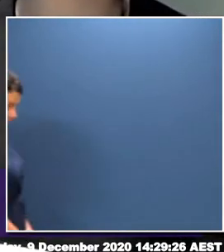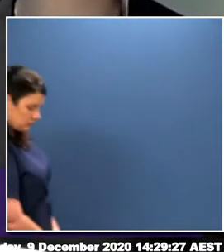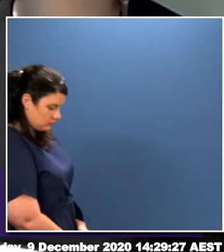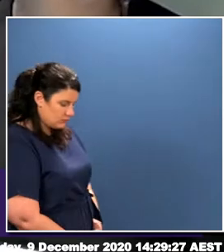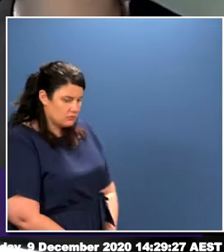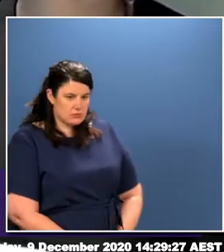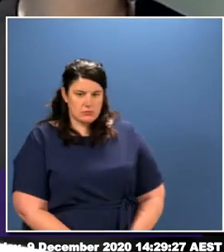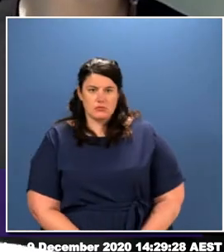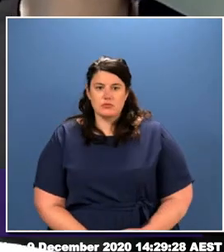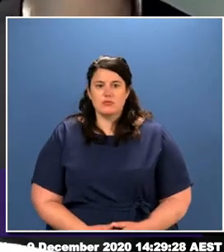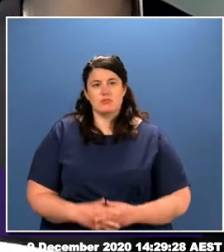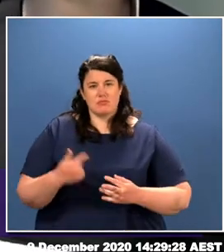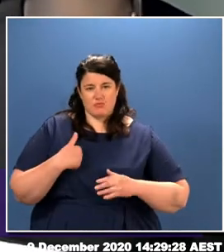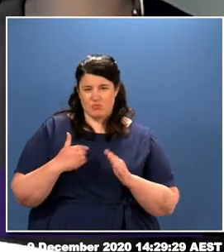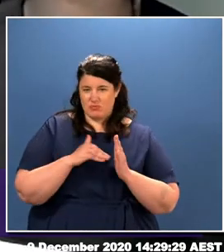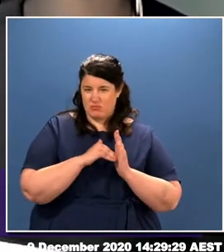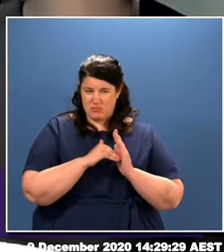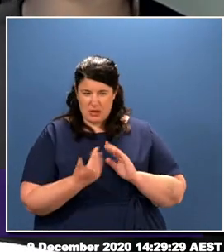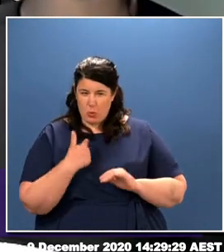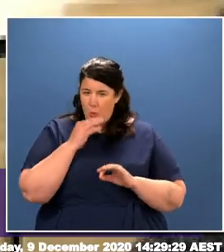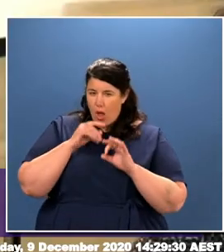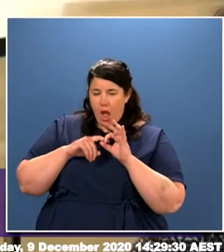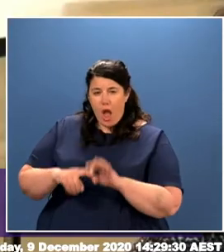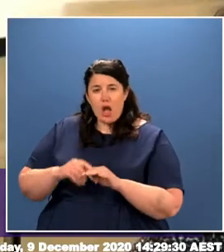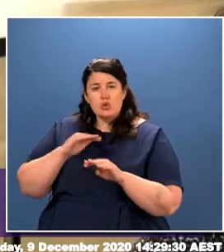actually had the opportunity of working with those 25 people with lived